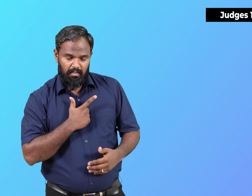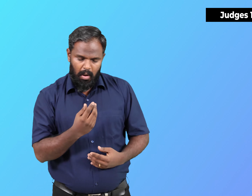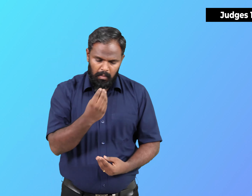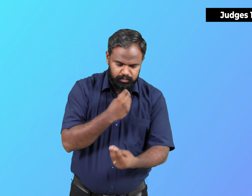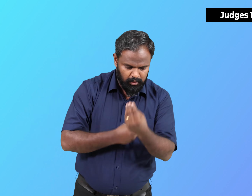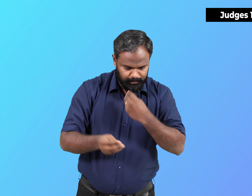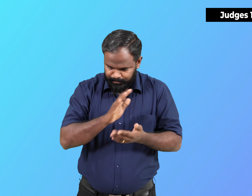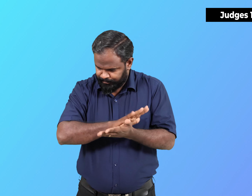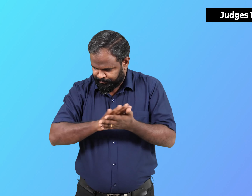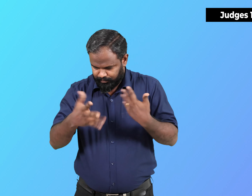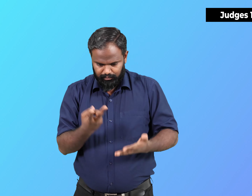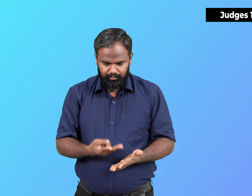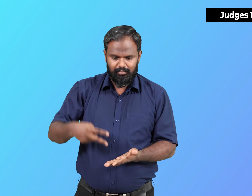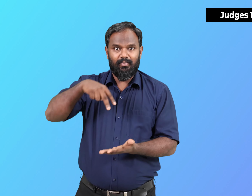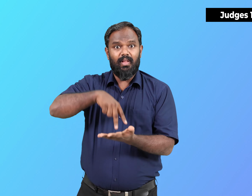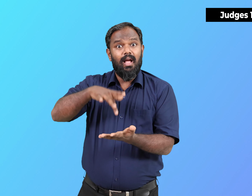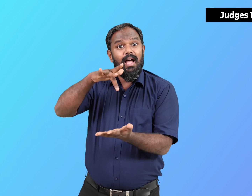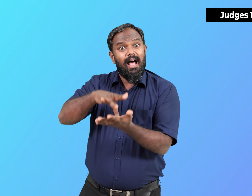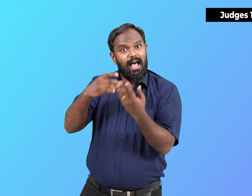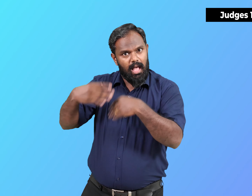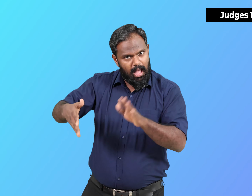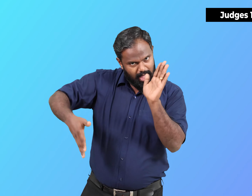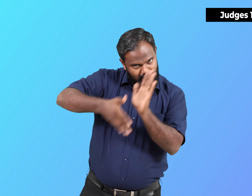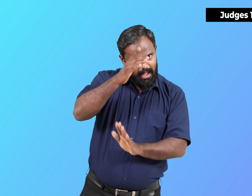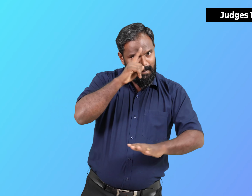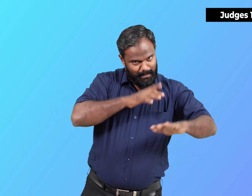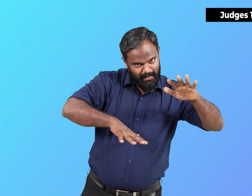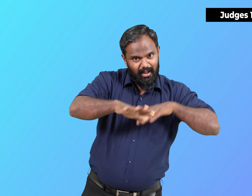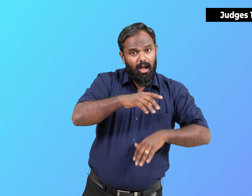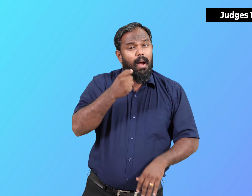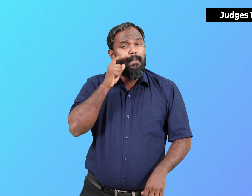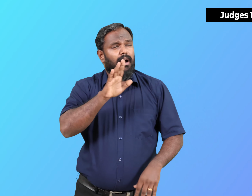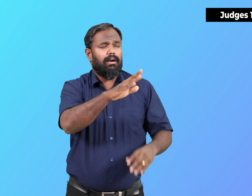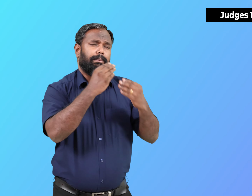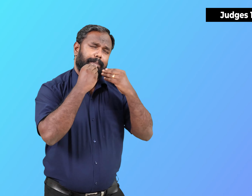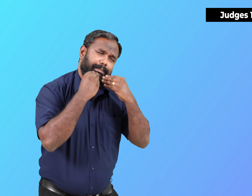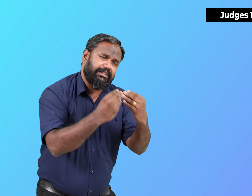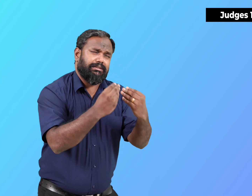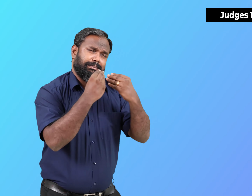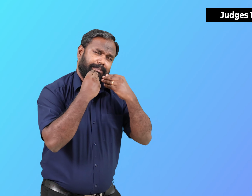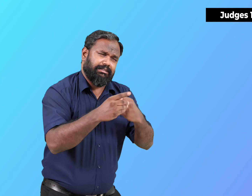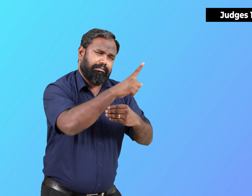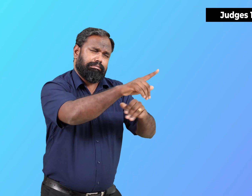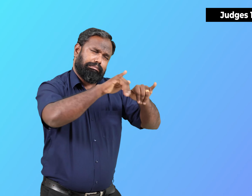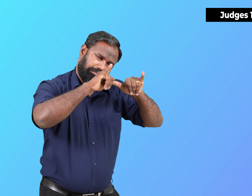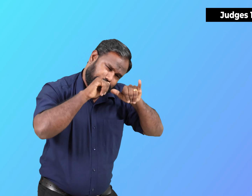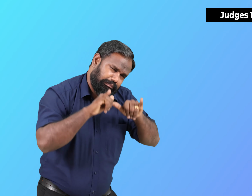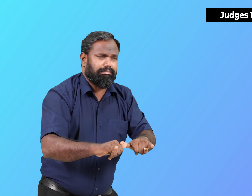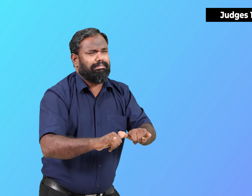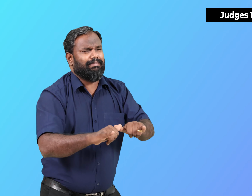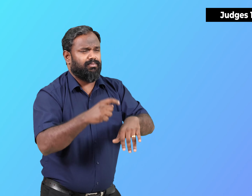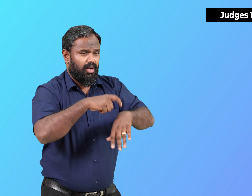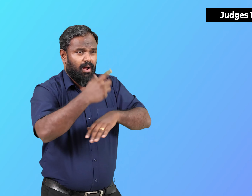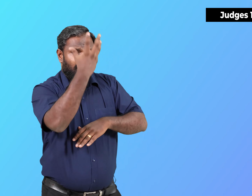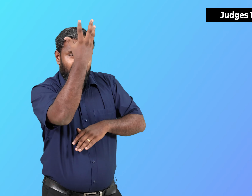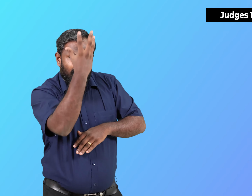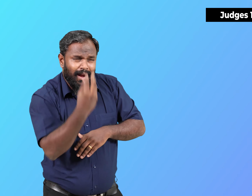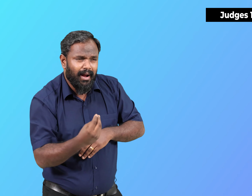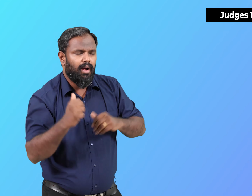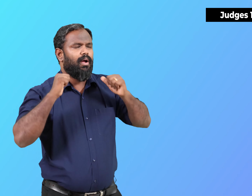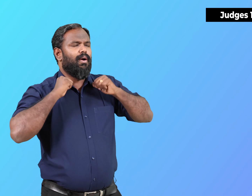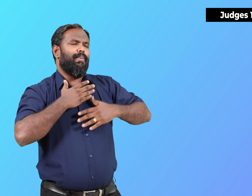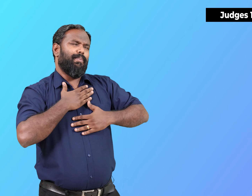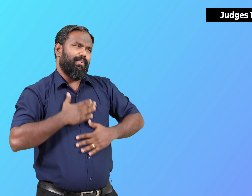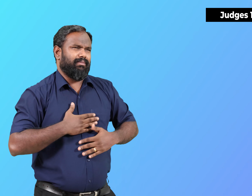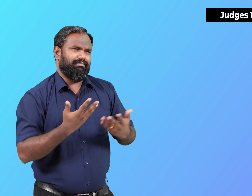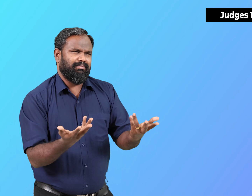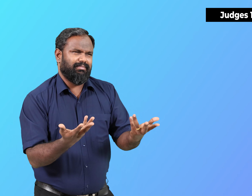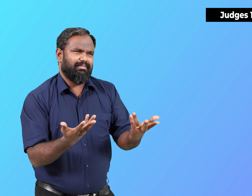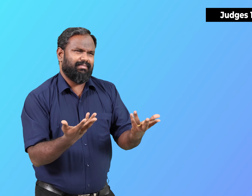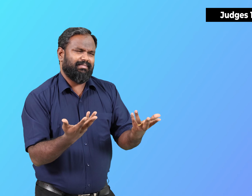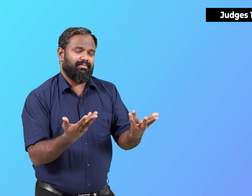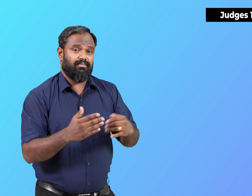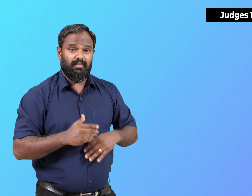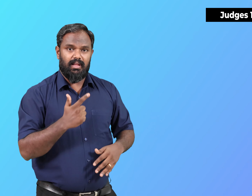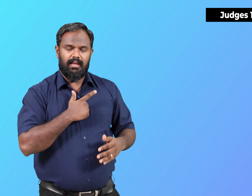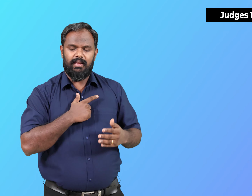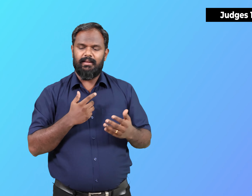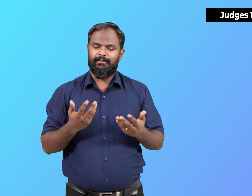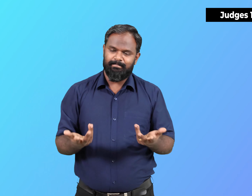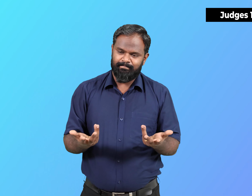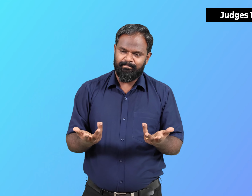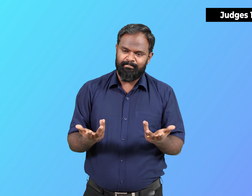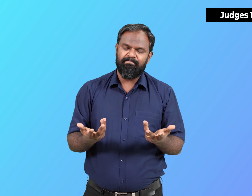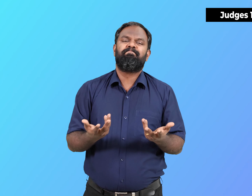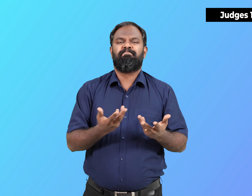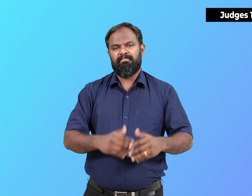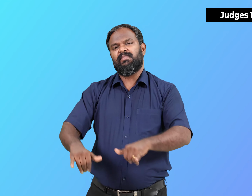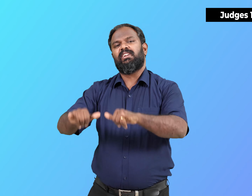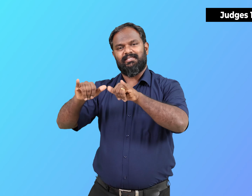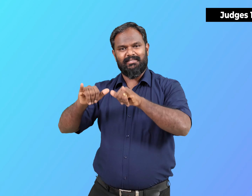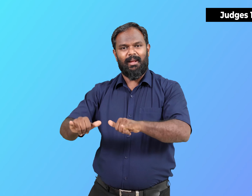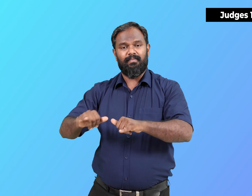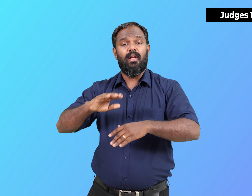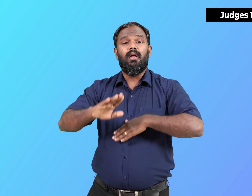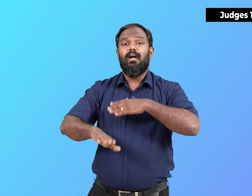The Levite got up to leave, but his father-in-law persuaded him to stay the night again.